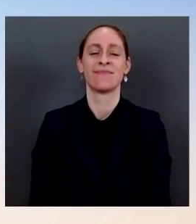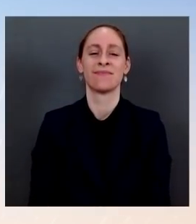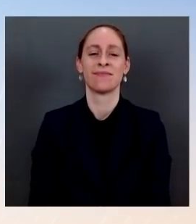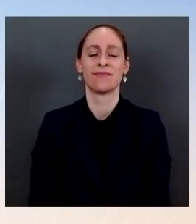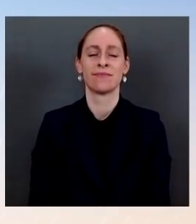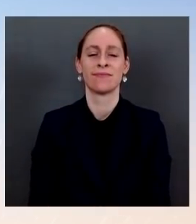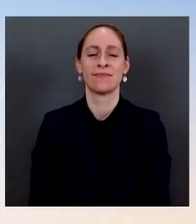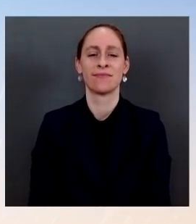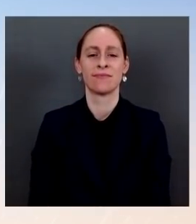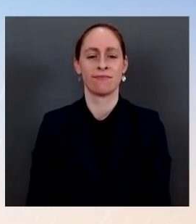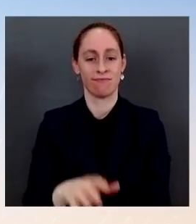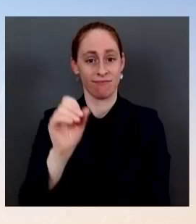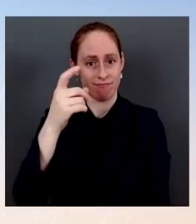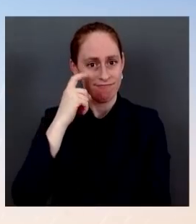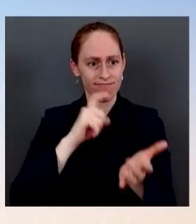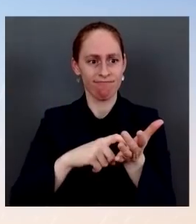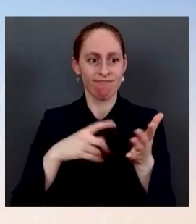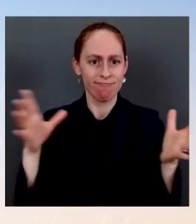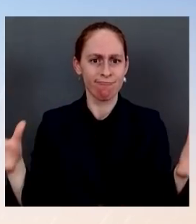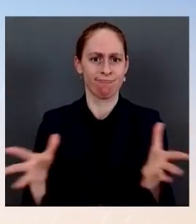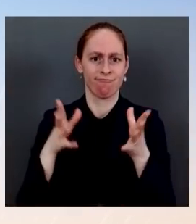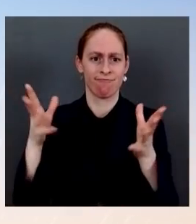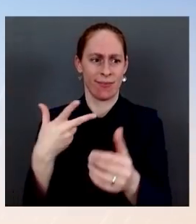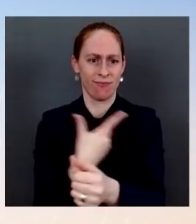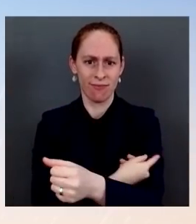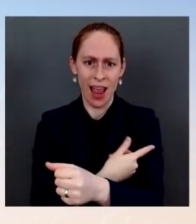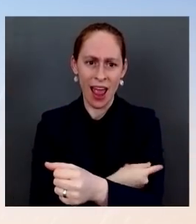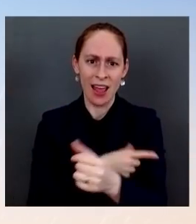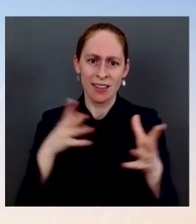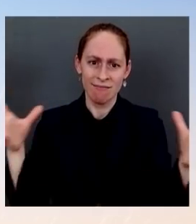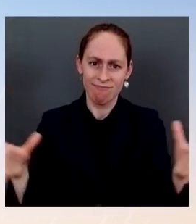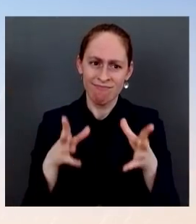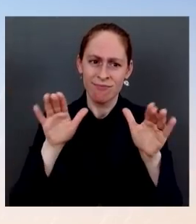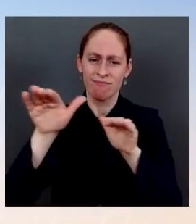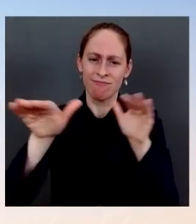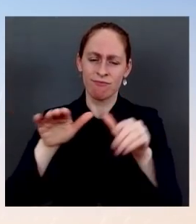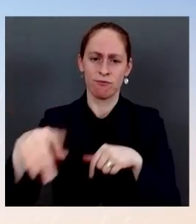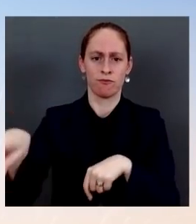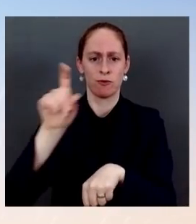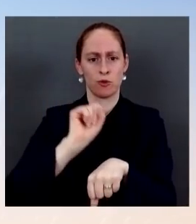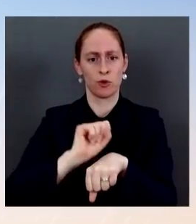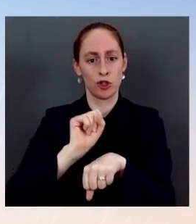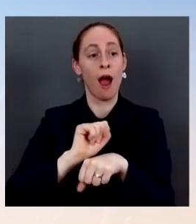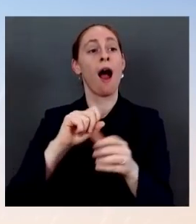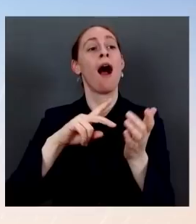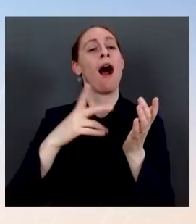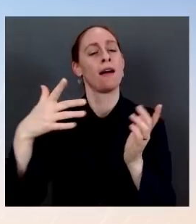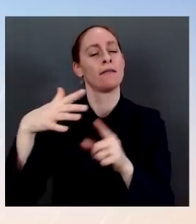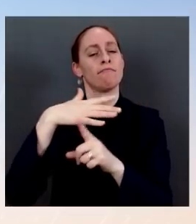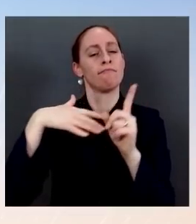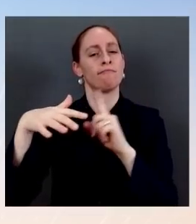in the beginning of the pandemic. And families have more money in their pockets. Americans, on average, have nearly $100 more in their pockets each month